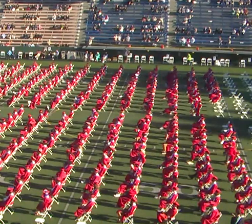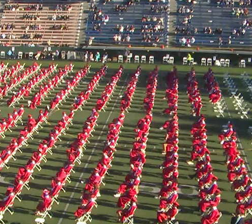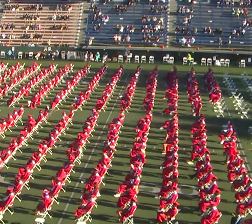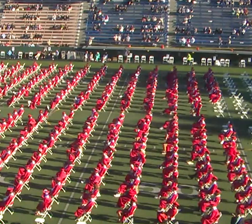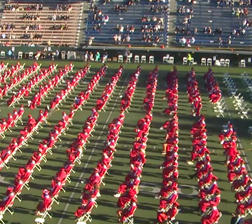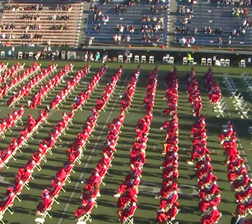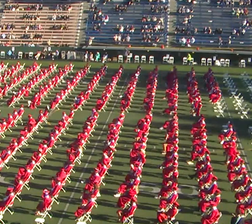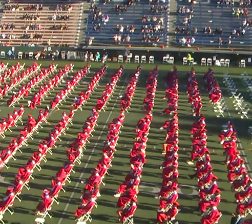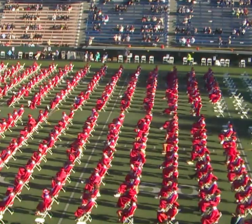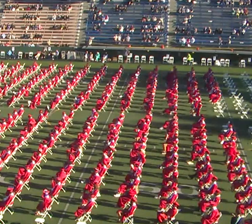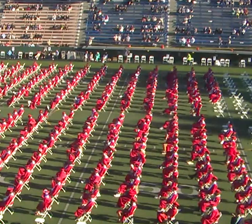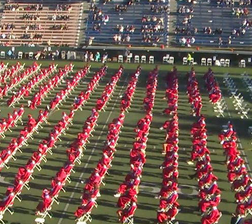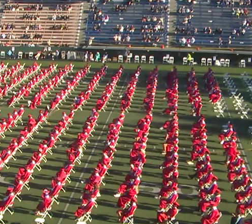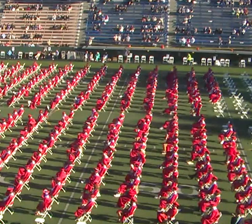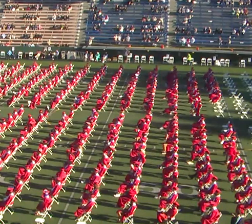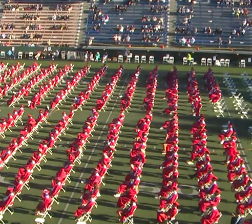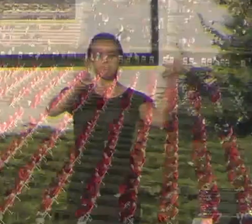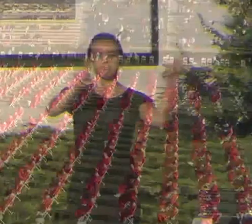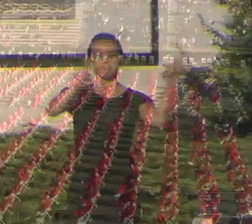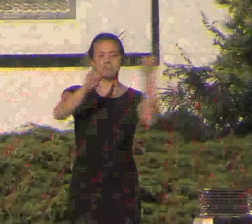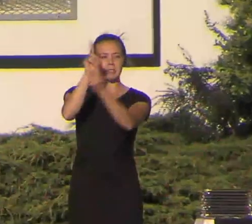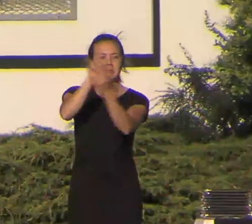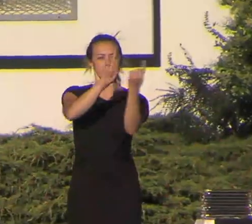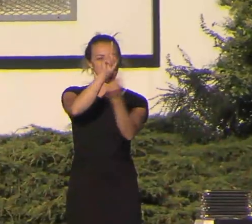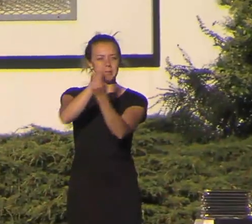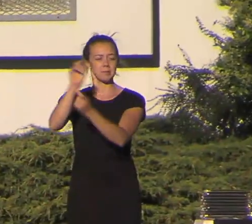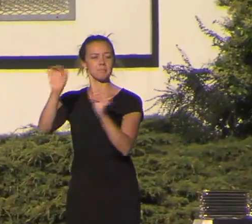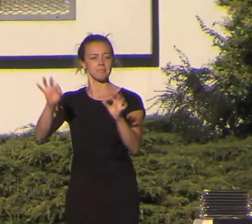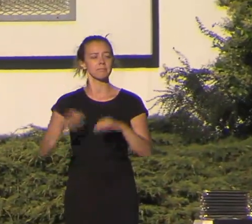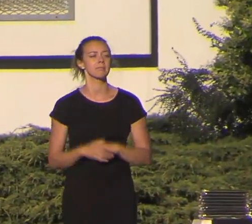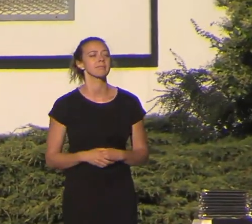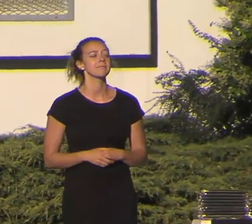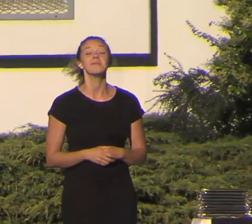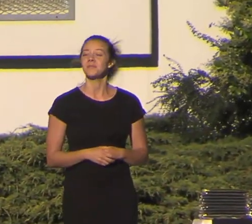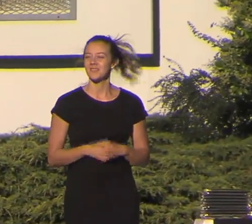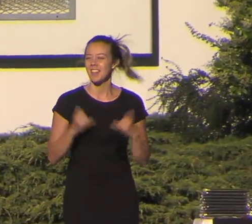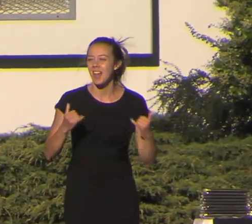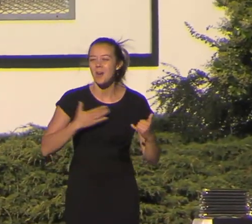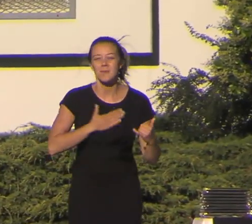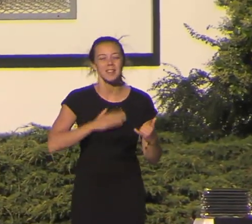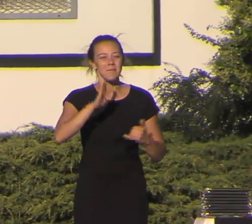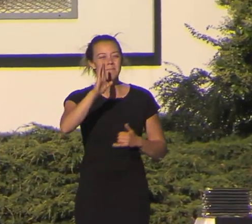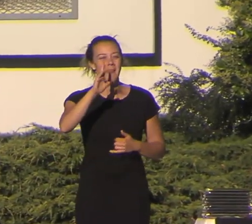Now will the Ballard High School graduating class of 2021 please stand.